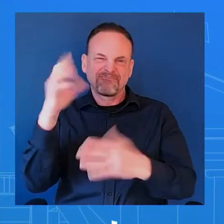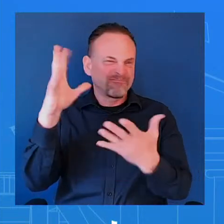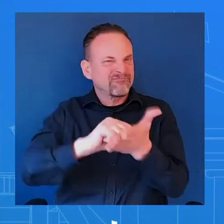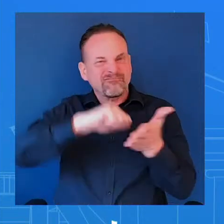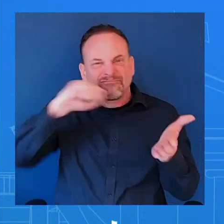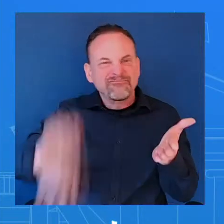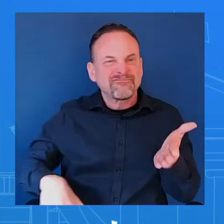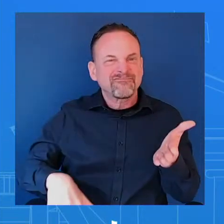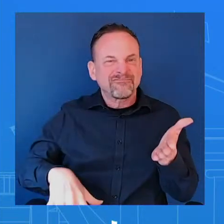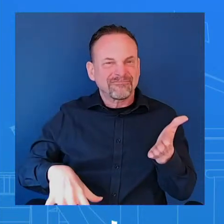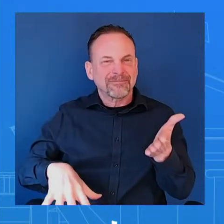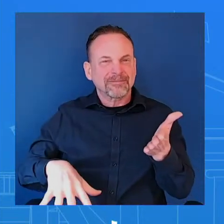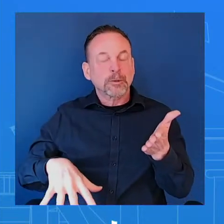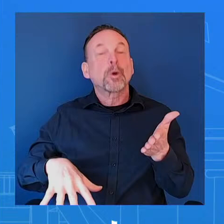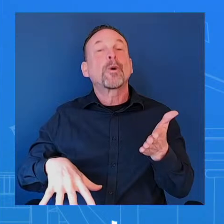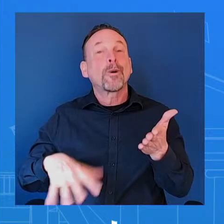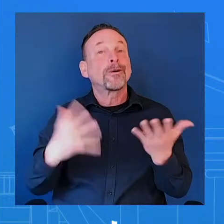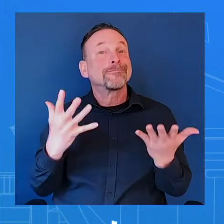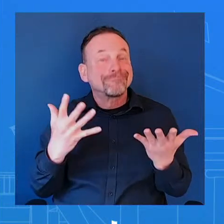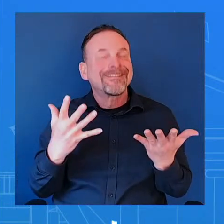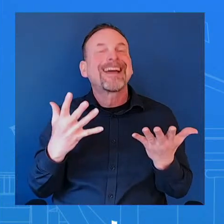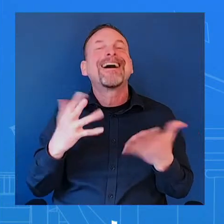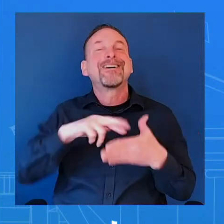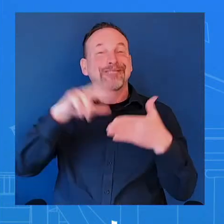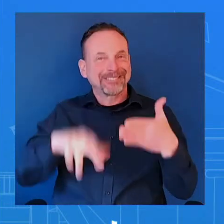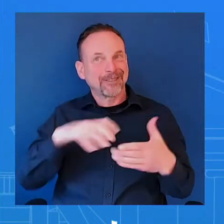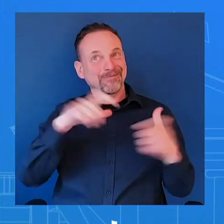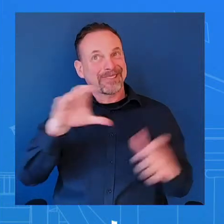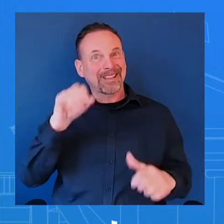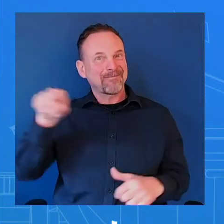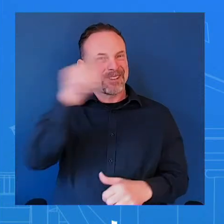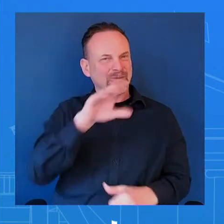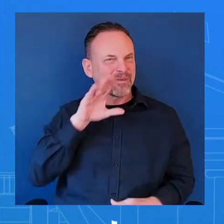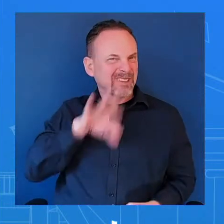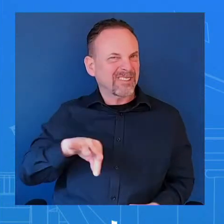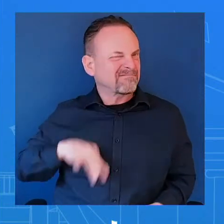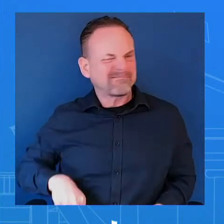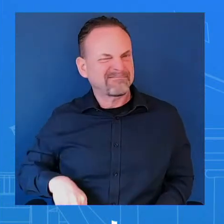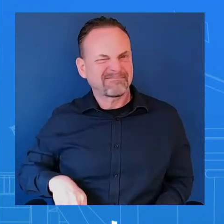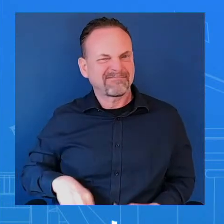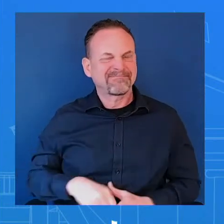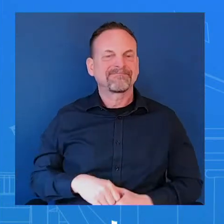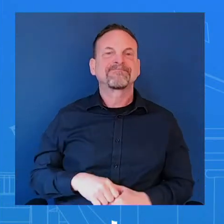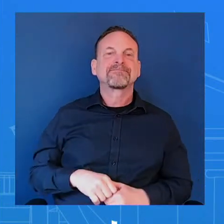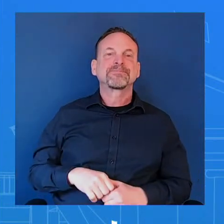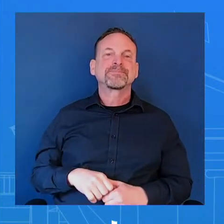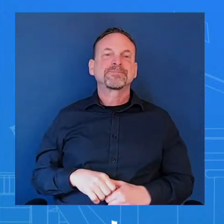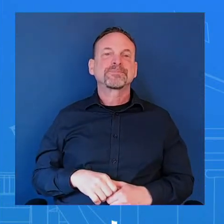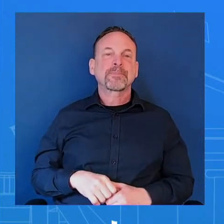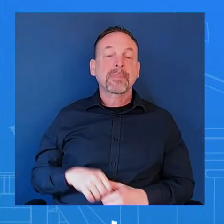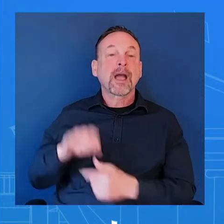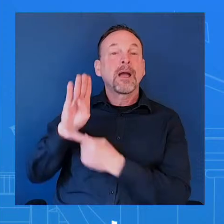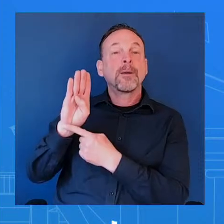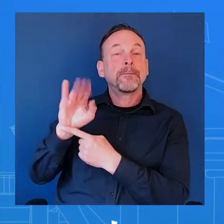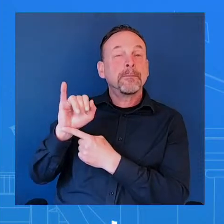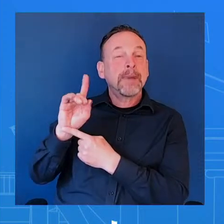President Biden has been clear: This will not happen on his watch. The Biden-Harris administration will continue working with partners, like Bernie Sanders, to de- --